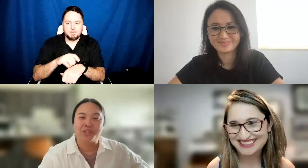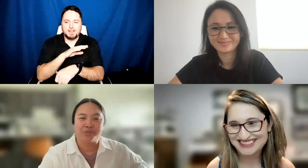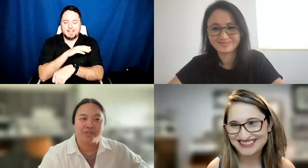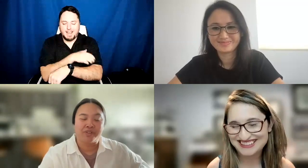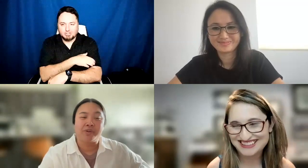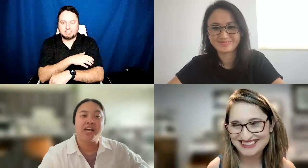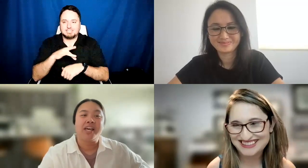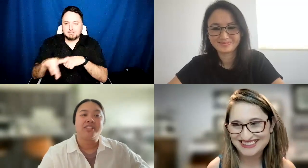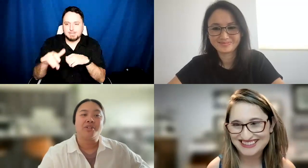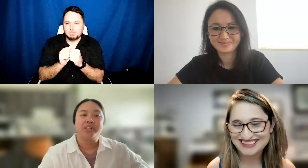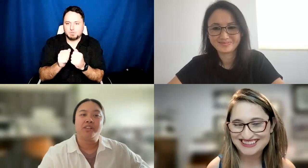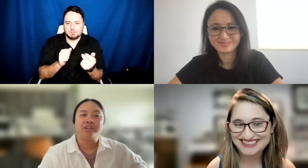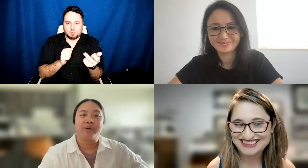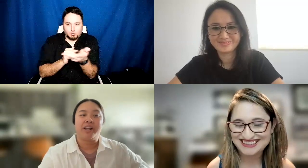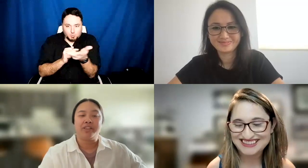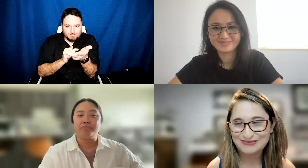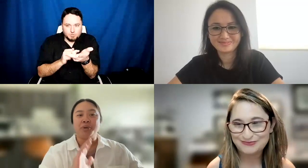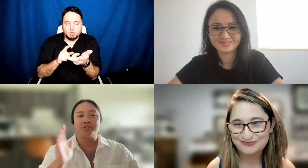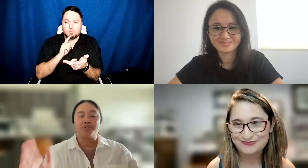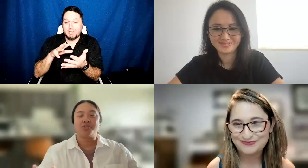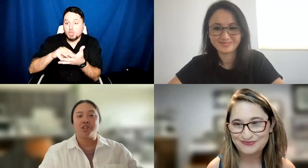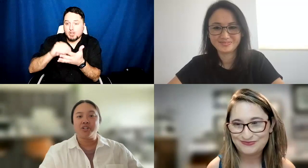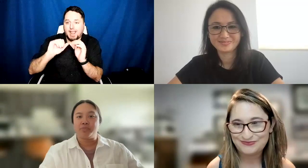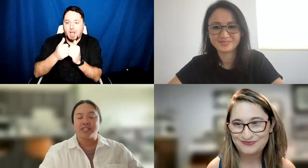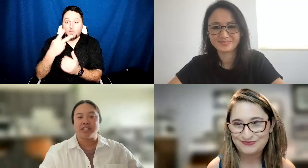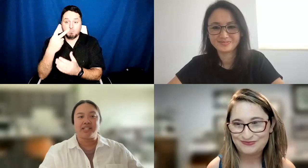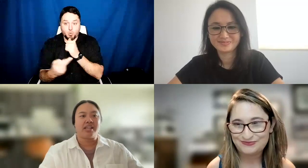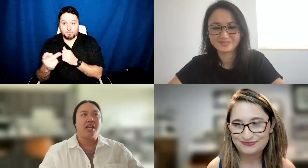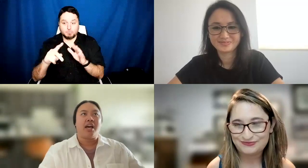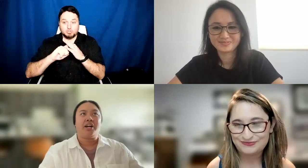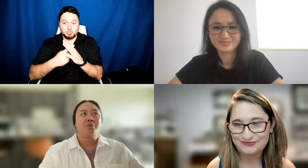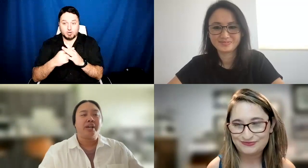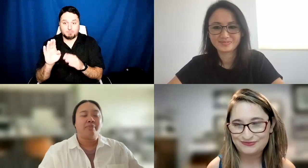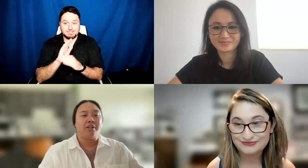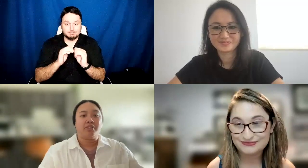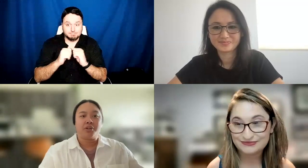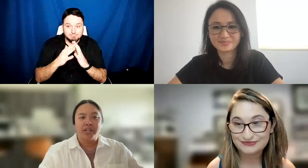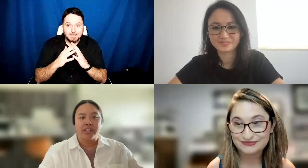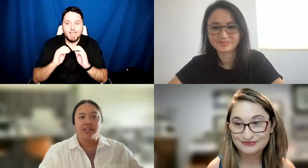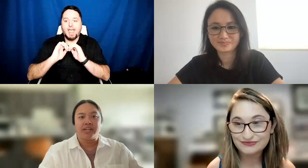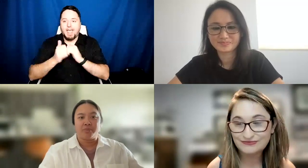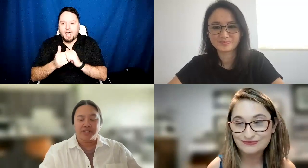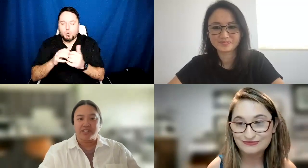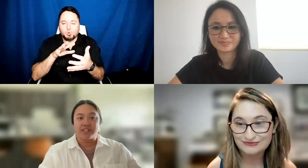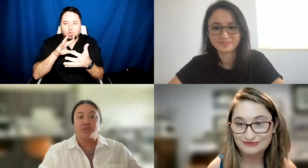with the three of you to really learn about how the both of you started your business, how you went about learning that your businesses